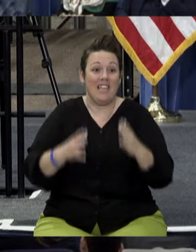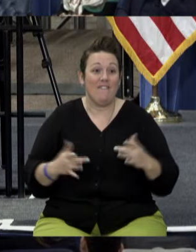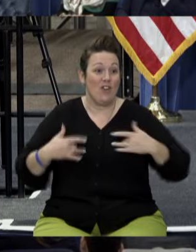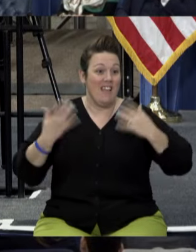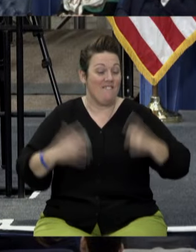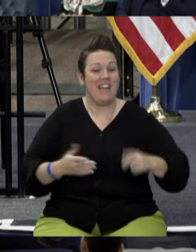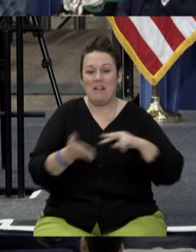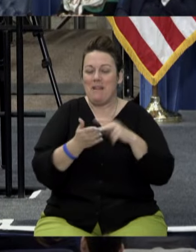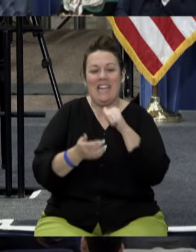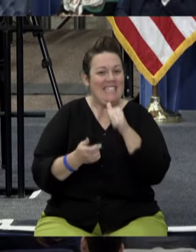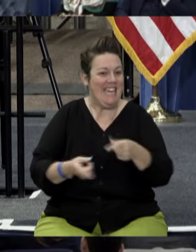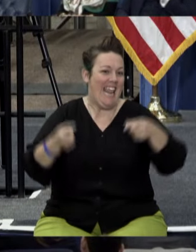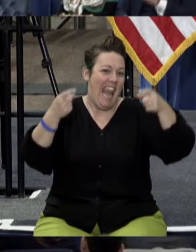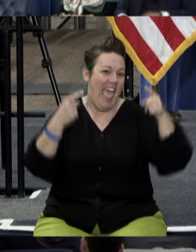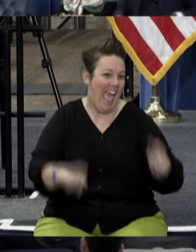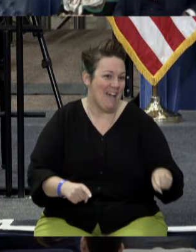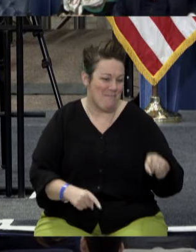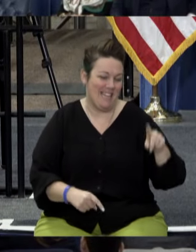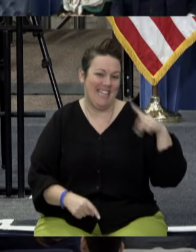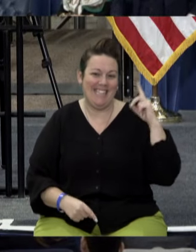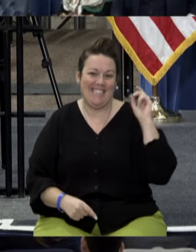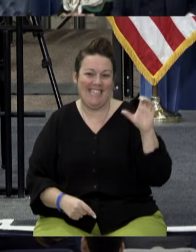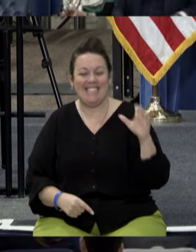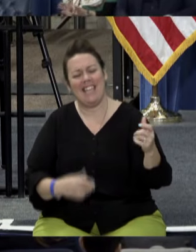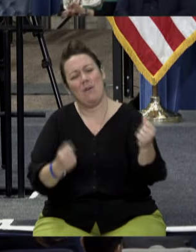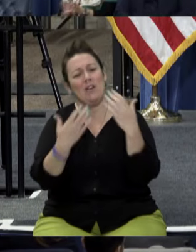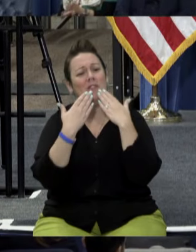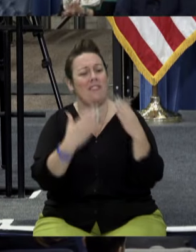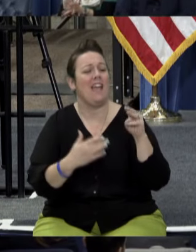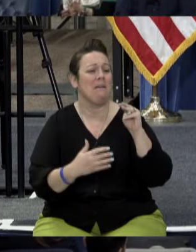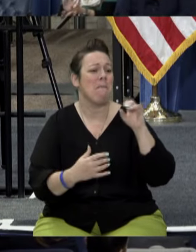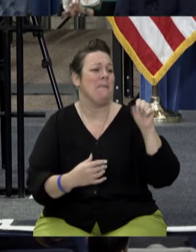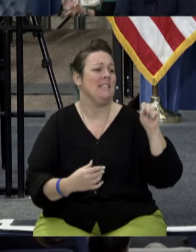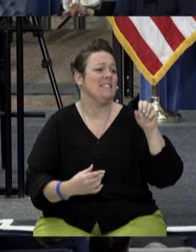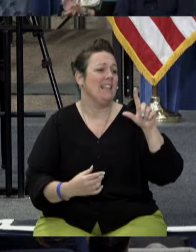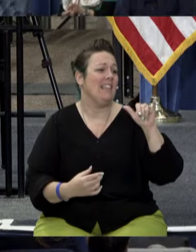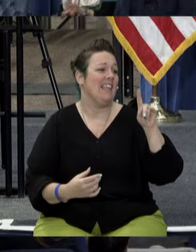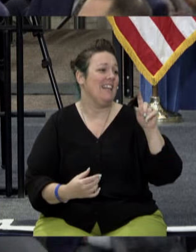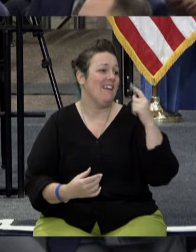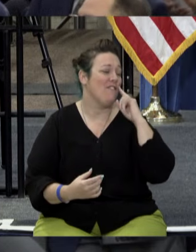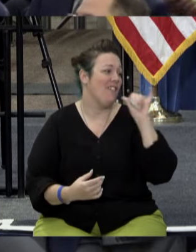in Washington, D.C. And I just want to thank Miss Linda for that, for what she does for us.